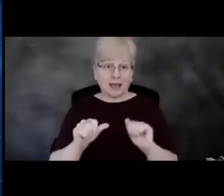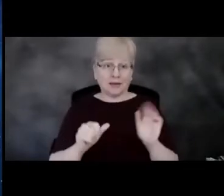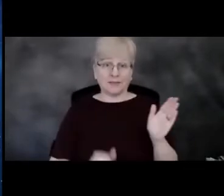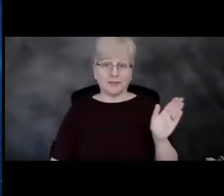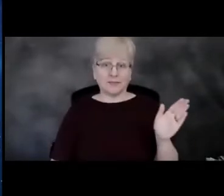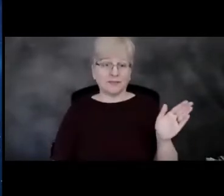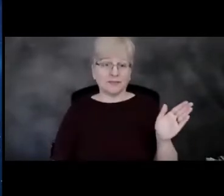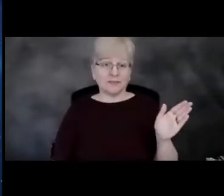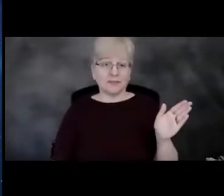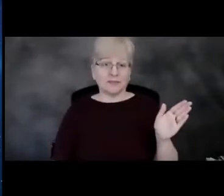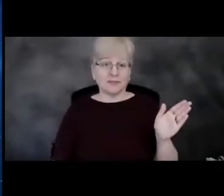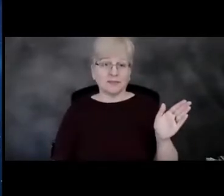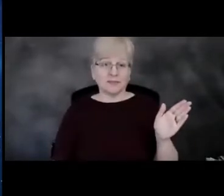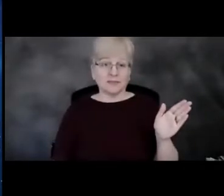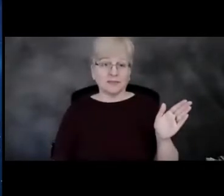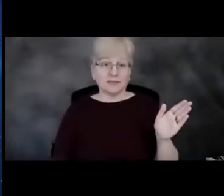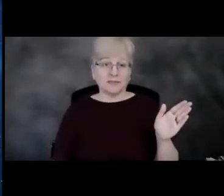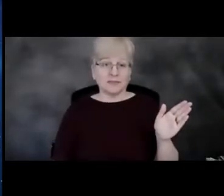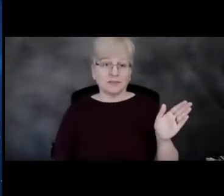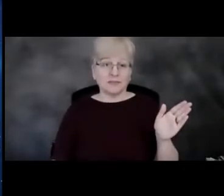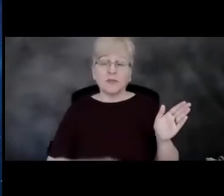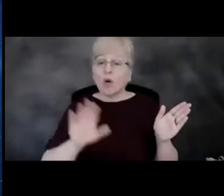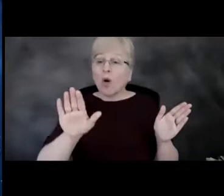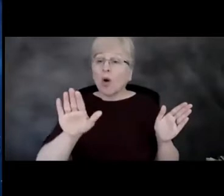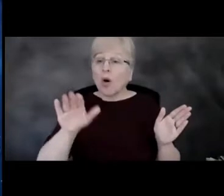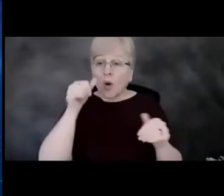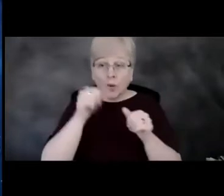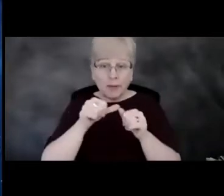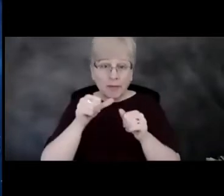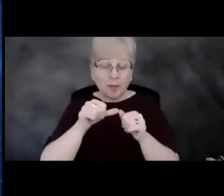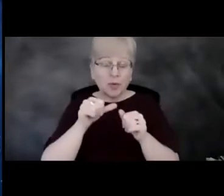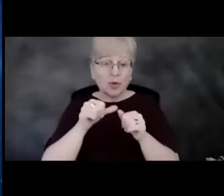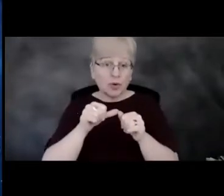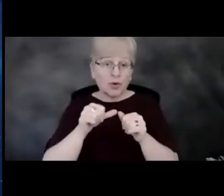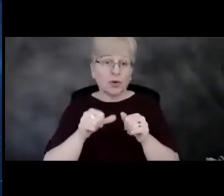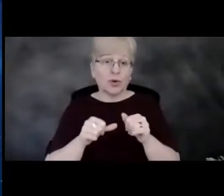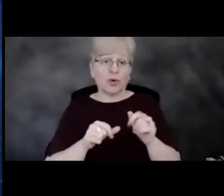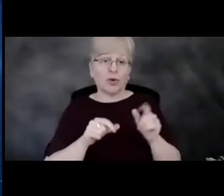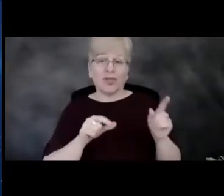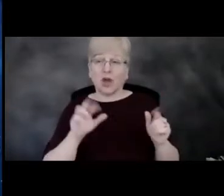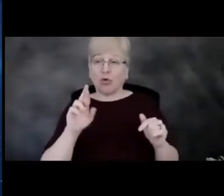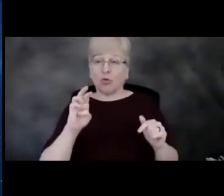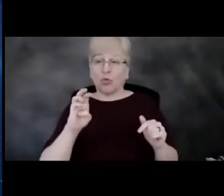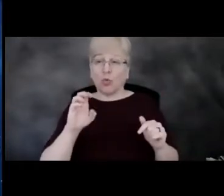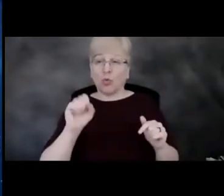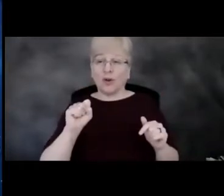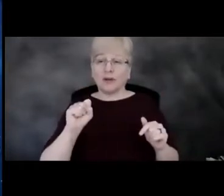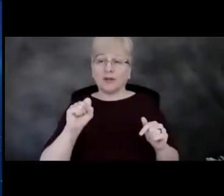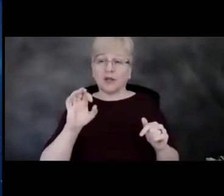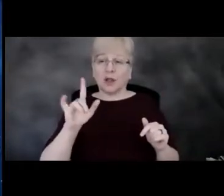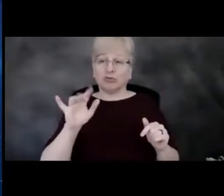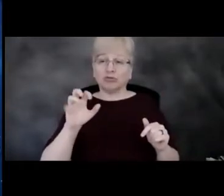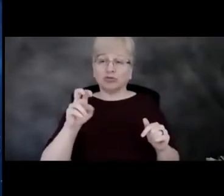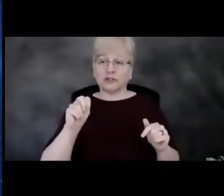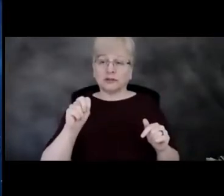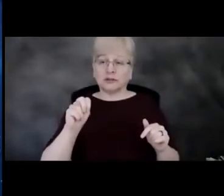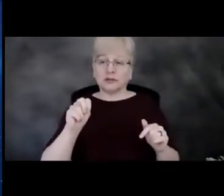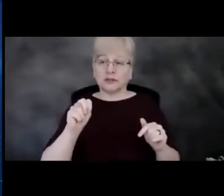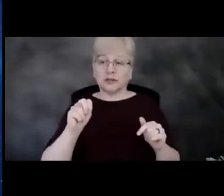16:43:48 The one thing to remember is that the resolution, the proportions of the iPresentation